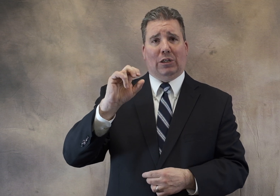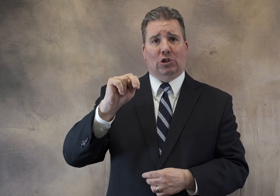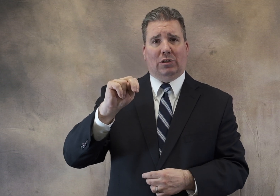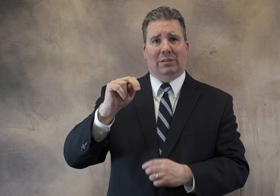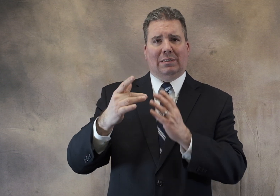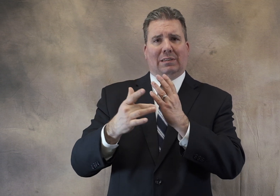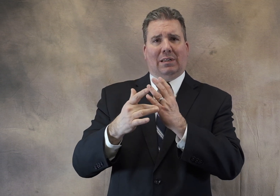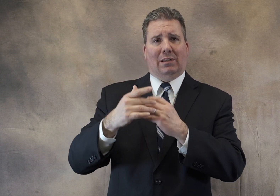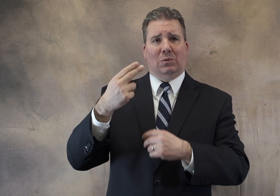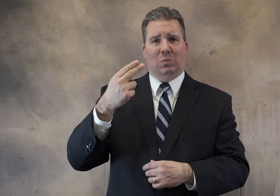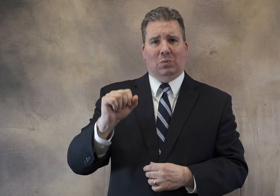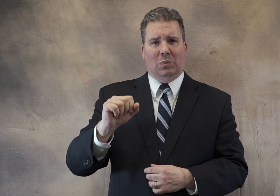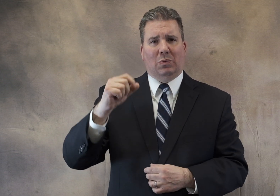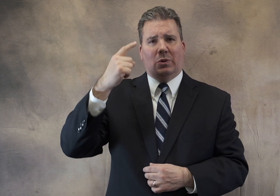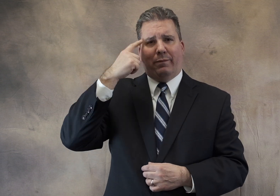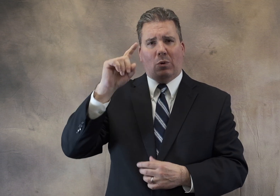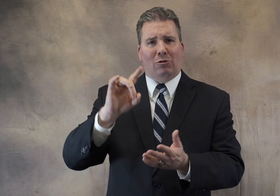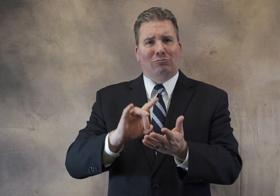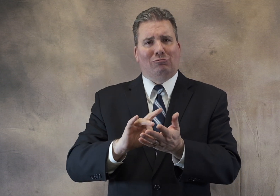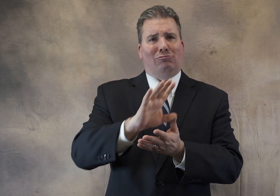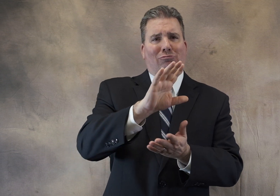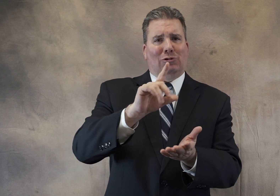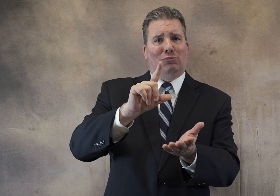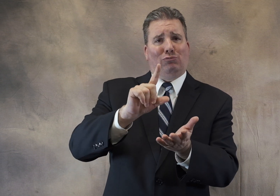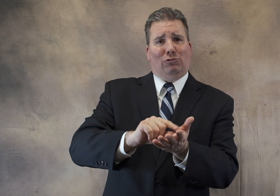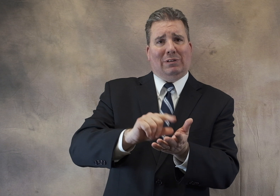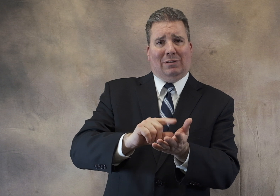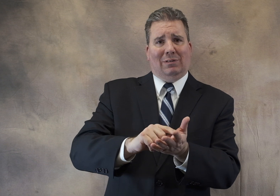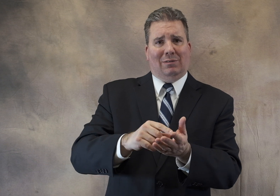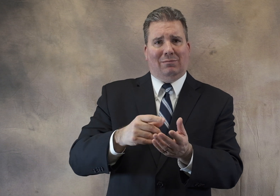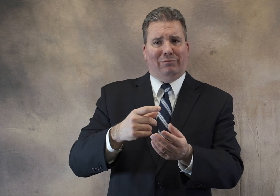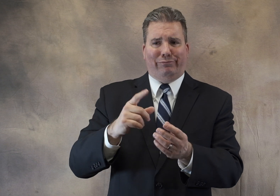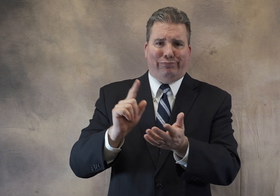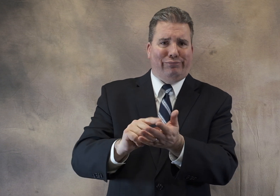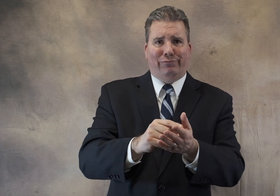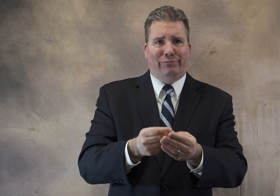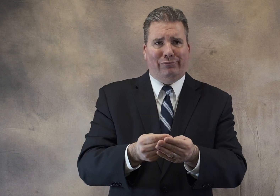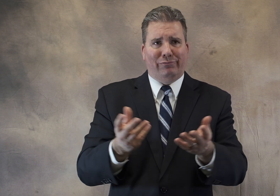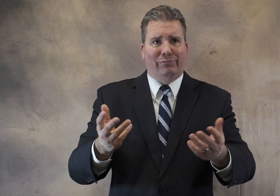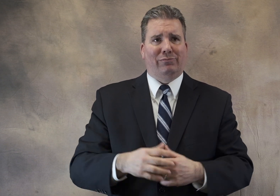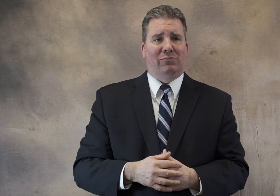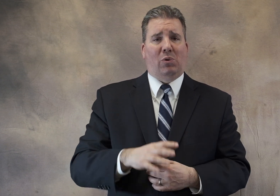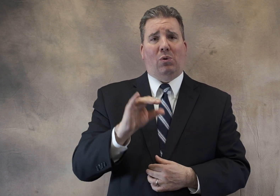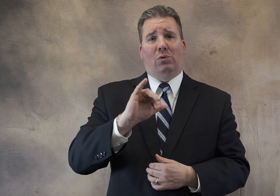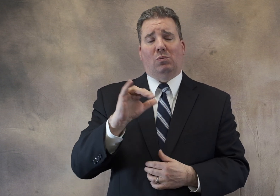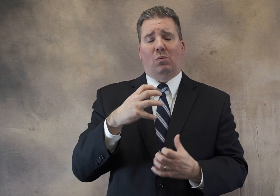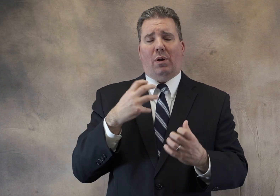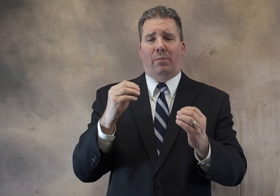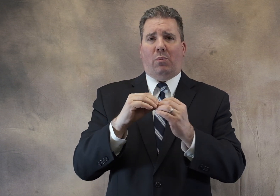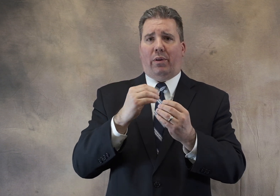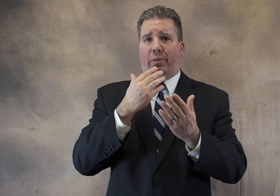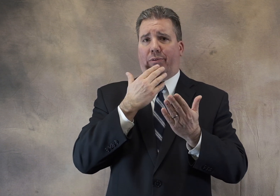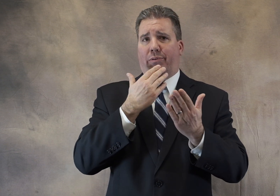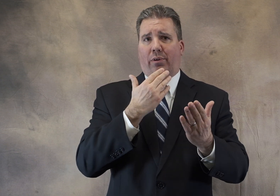Bay Path Regional Vocational Technical High School who assisted with the printing of the Visor Cards